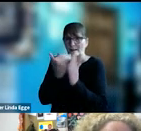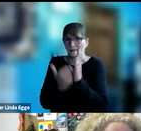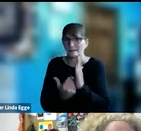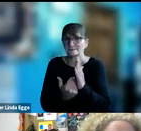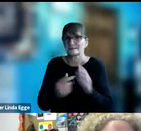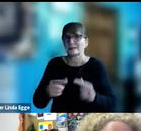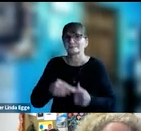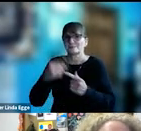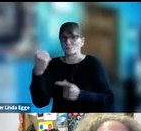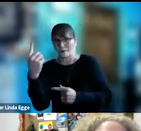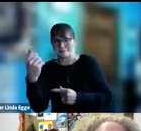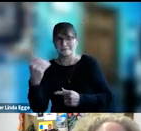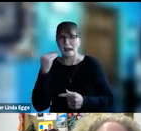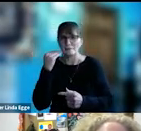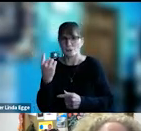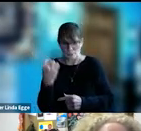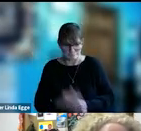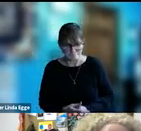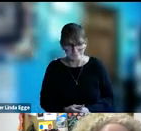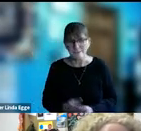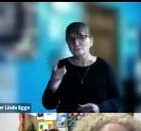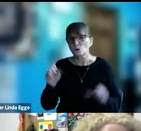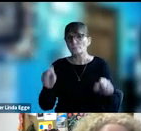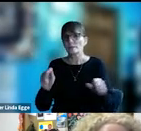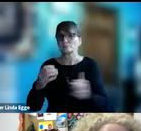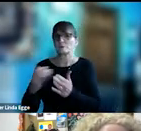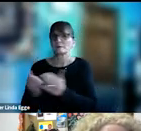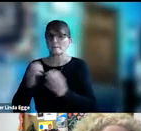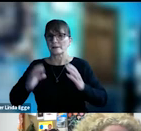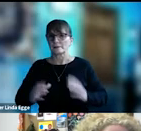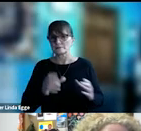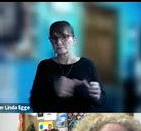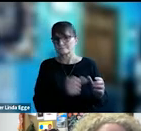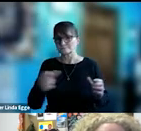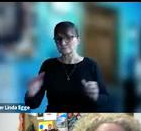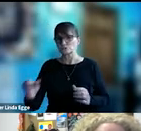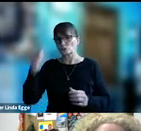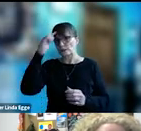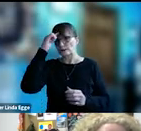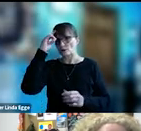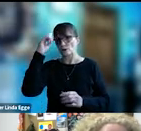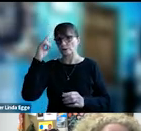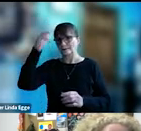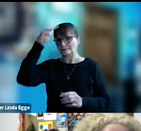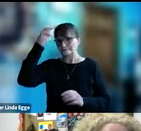and I happen to know the one, and so I'm able to get my clients into a neuropsych. I would say make a relationship,